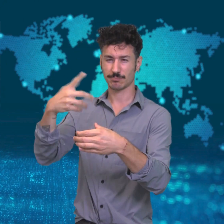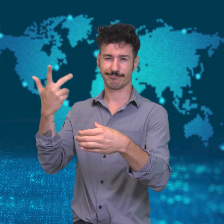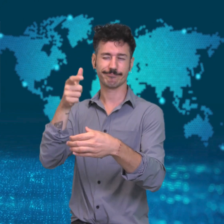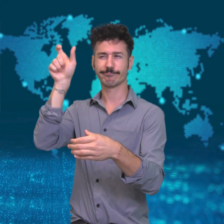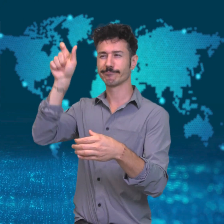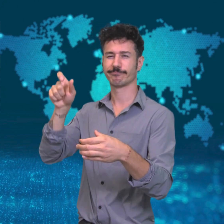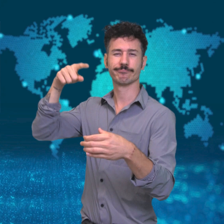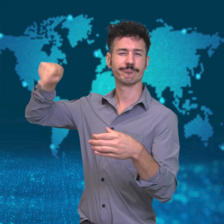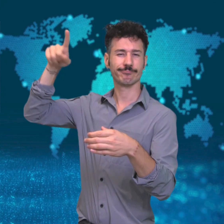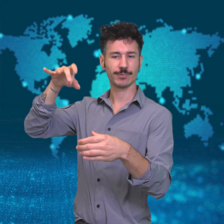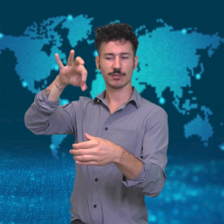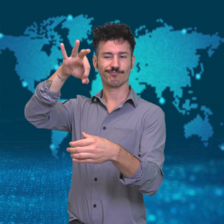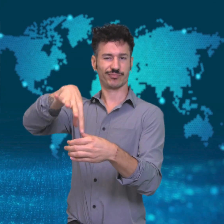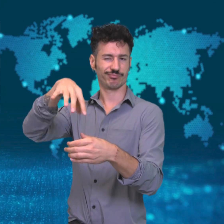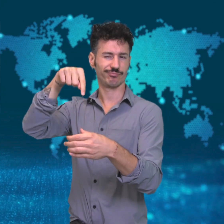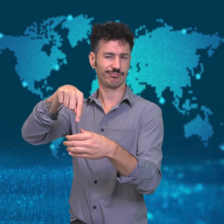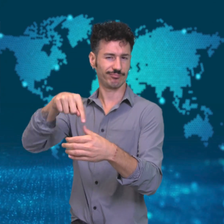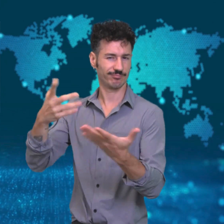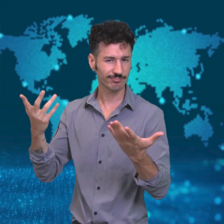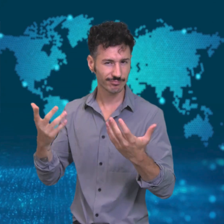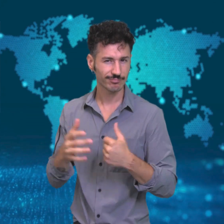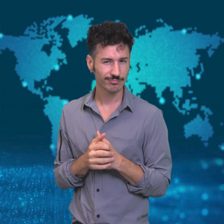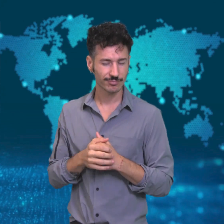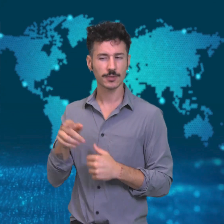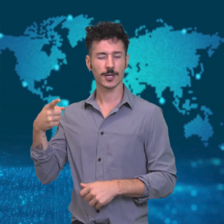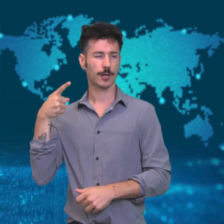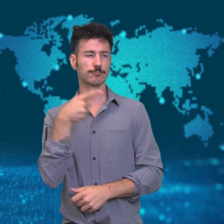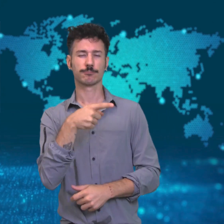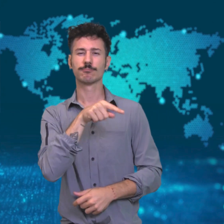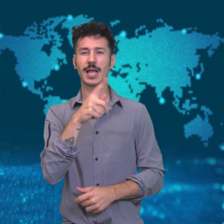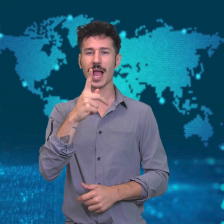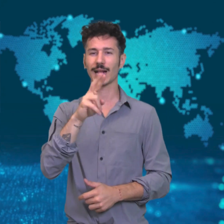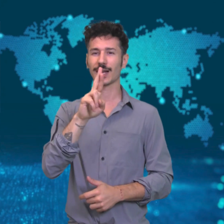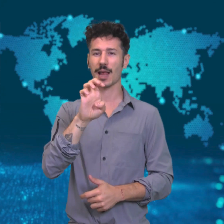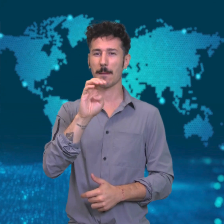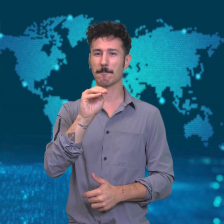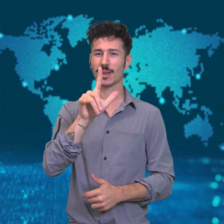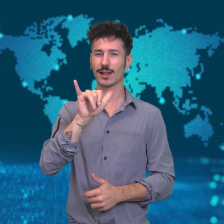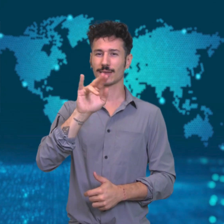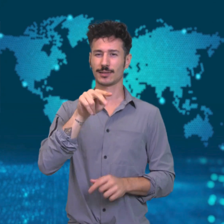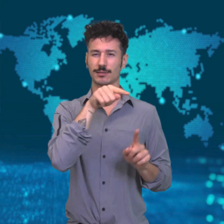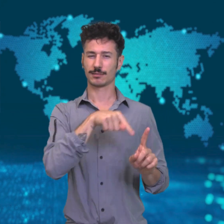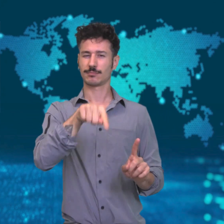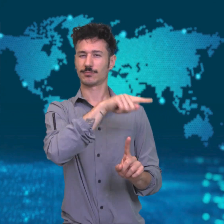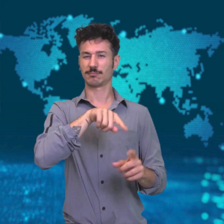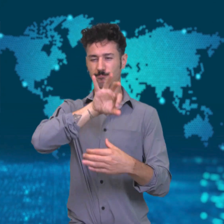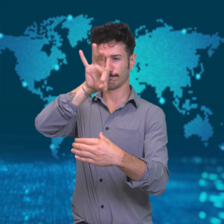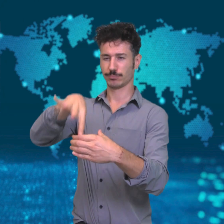his supporters believe his tea was intentionally poisoned.